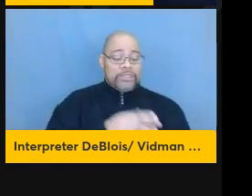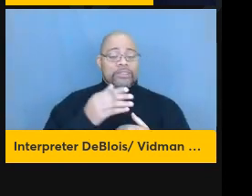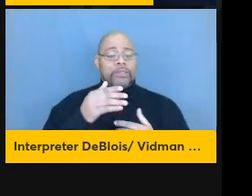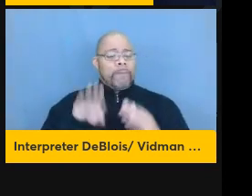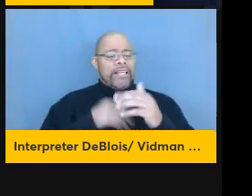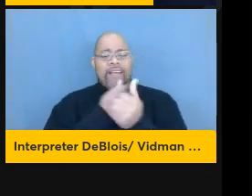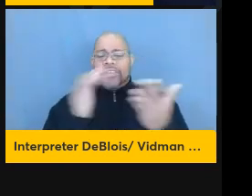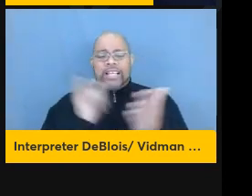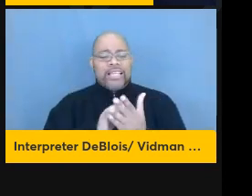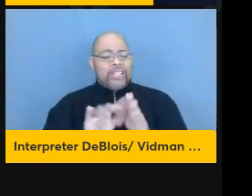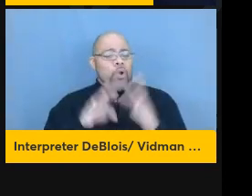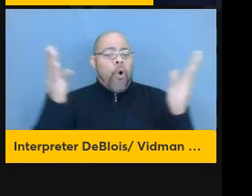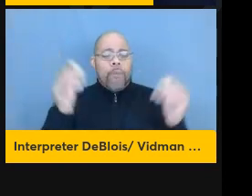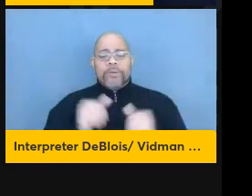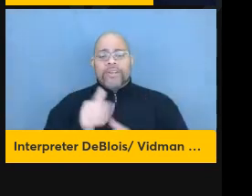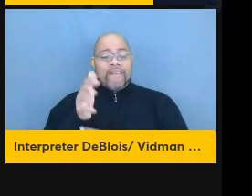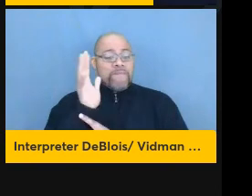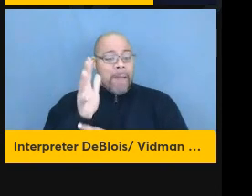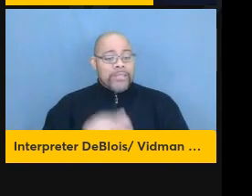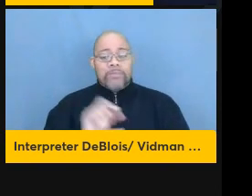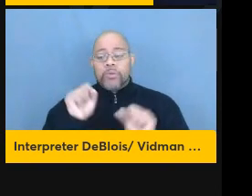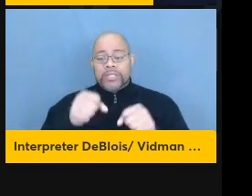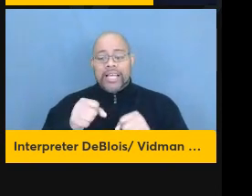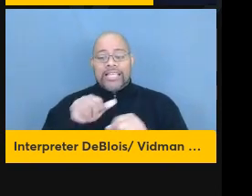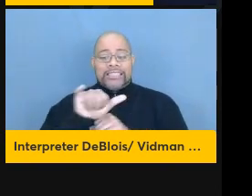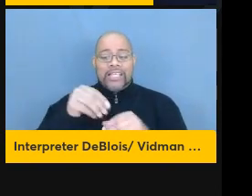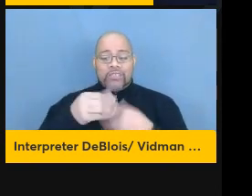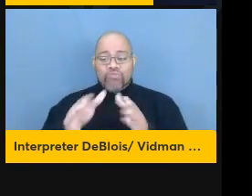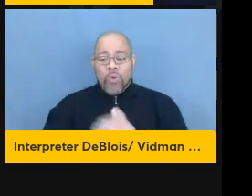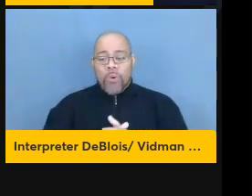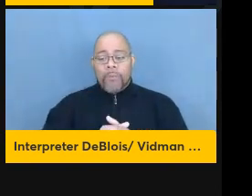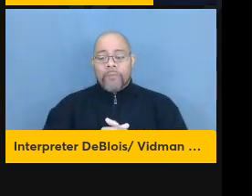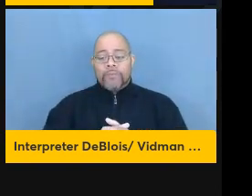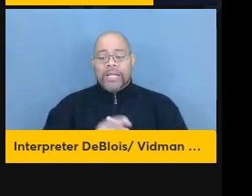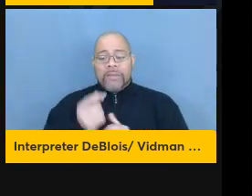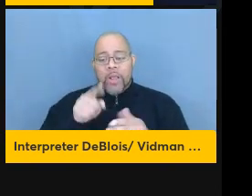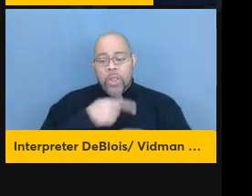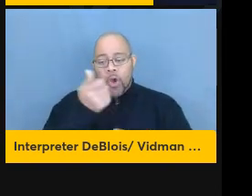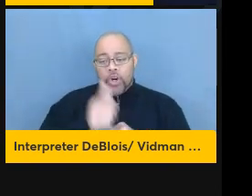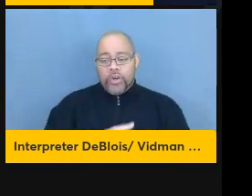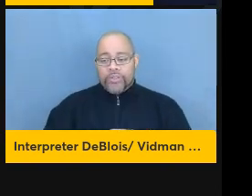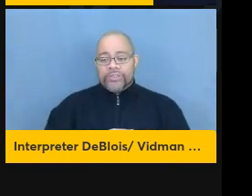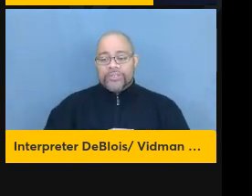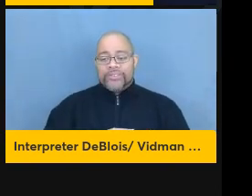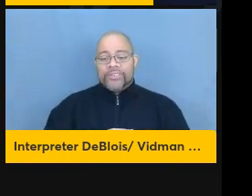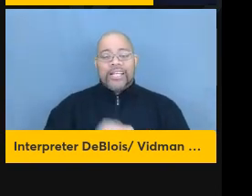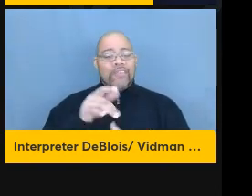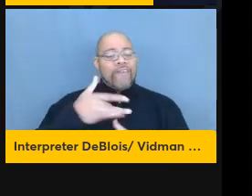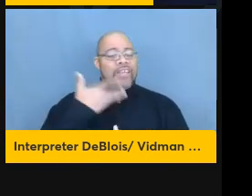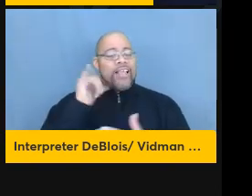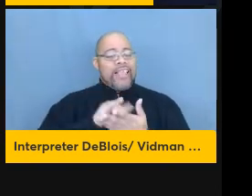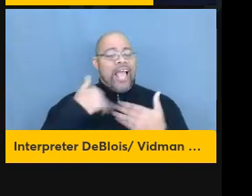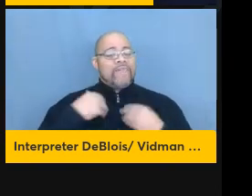about you five minutes, but you can stay in the room a little bit longer. If you if you feel like there is more to discuss.